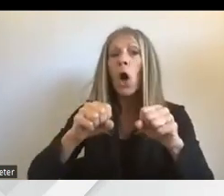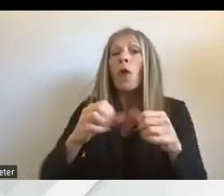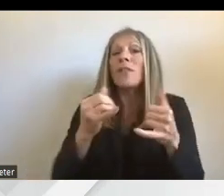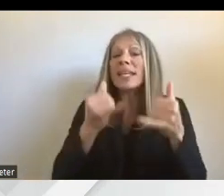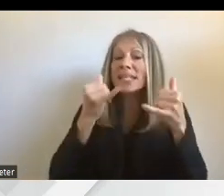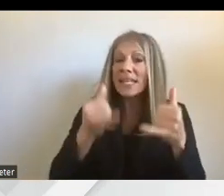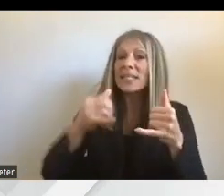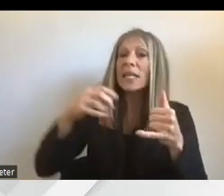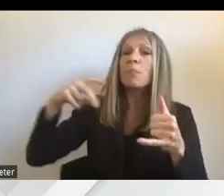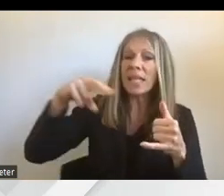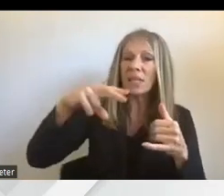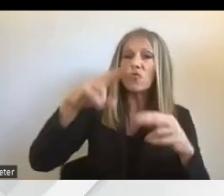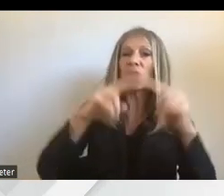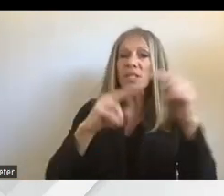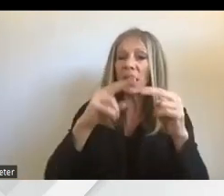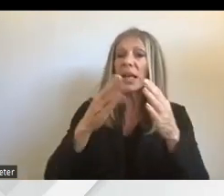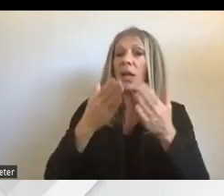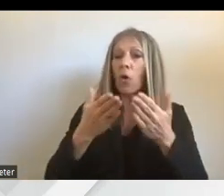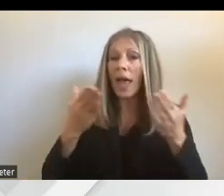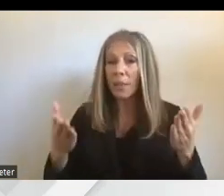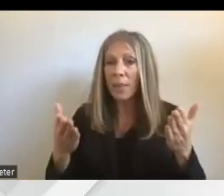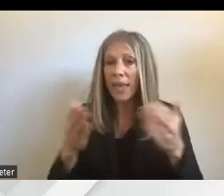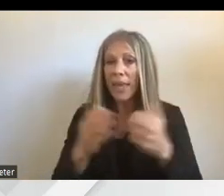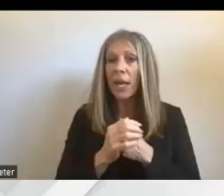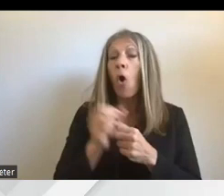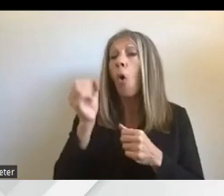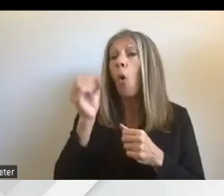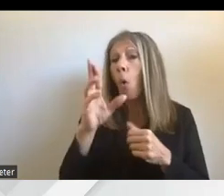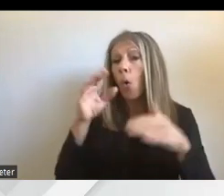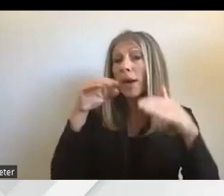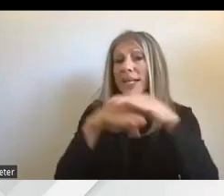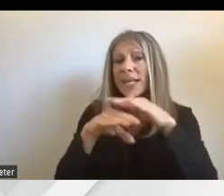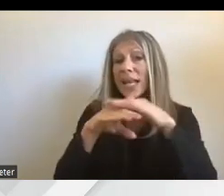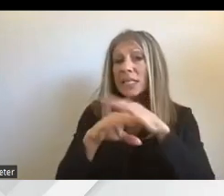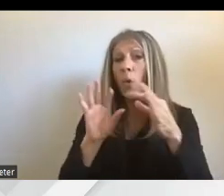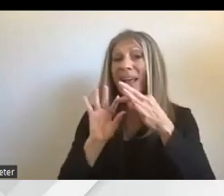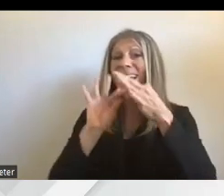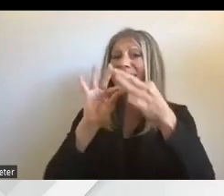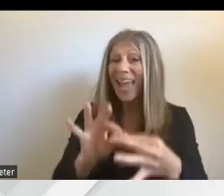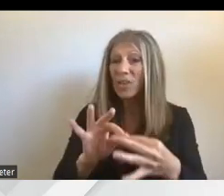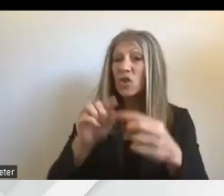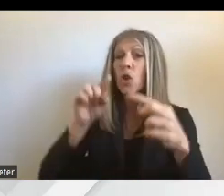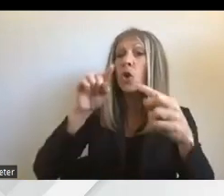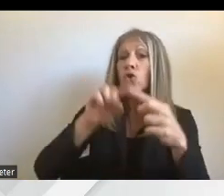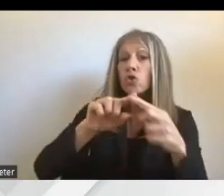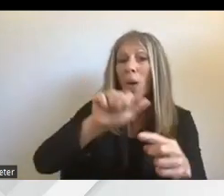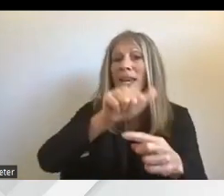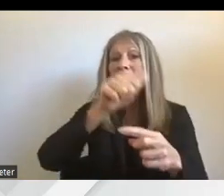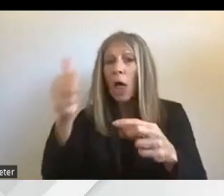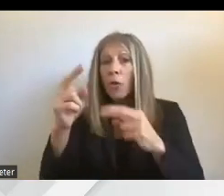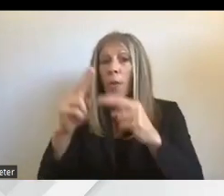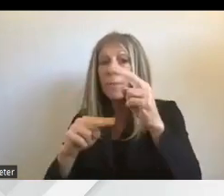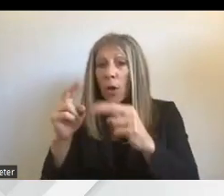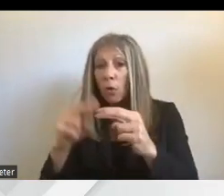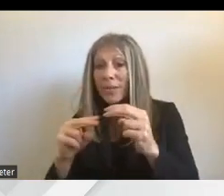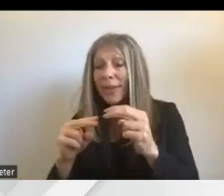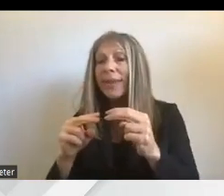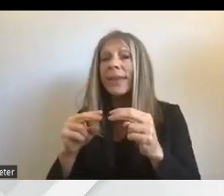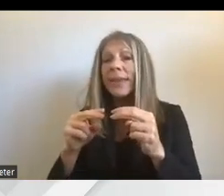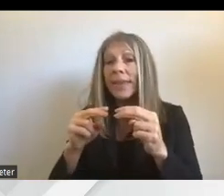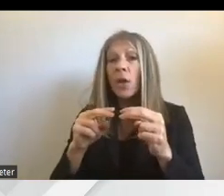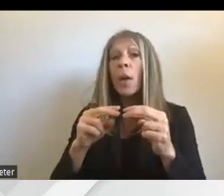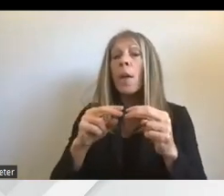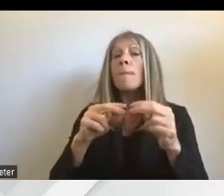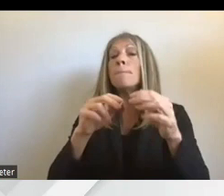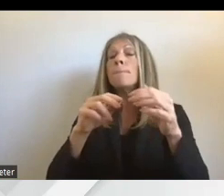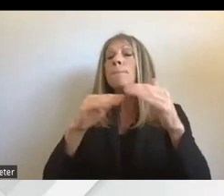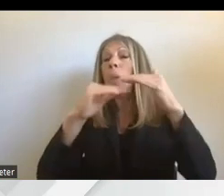pedestrian facility or element, or an accessible connection to an adjacent building or site below